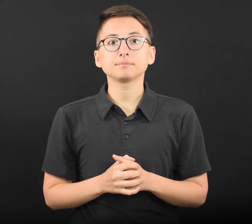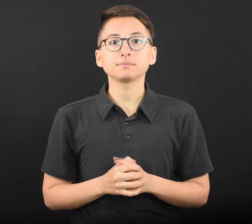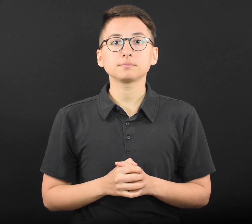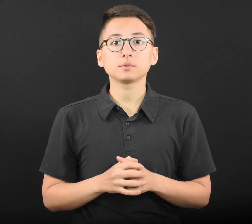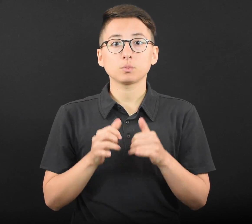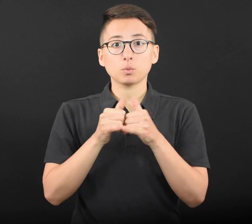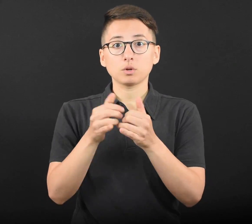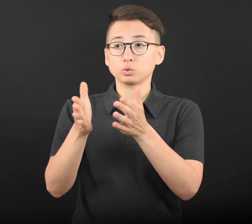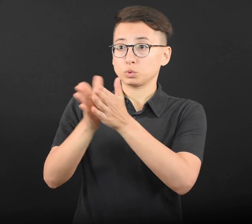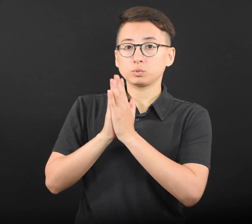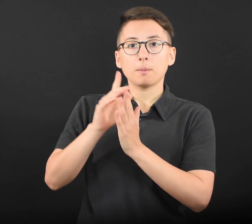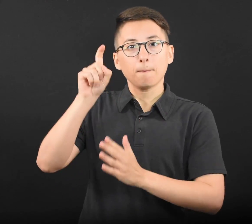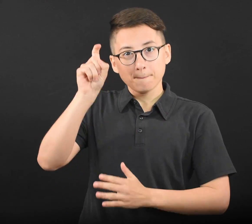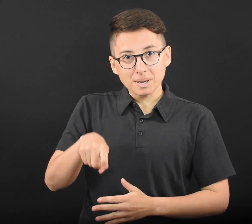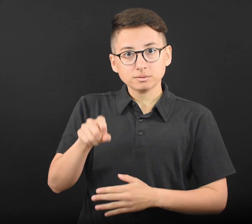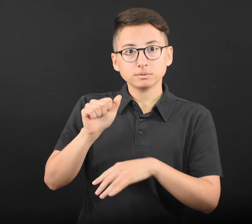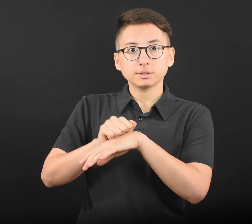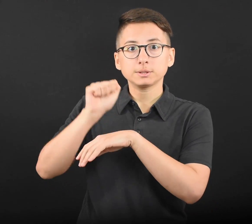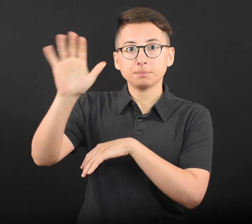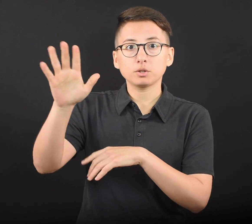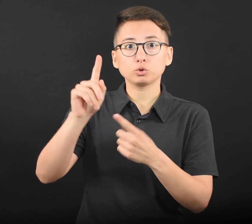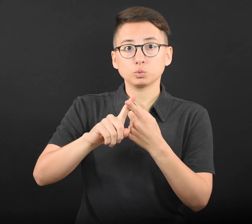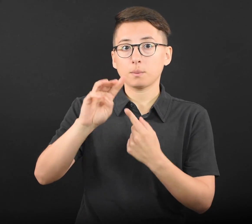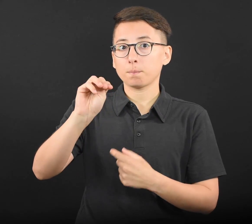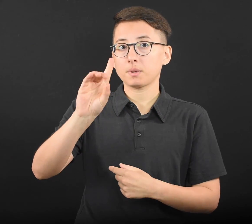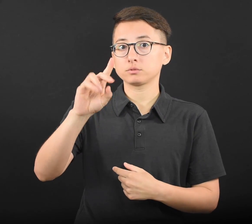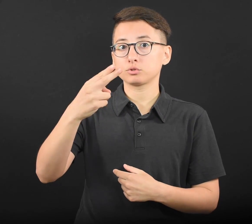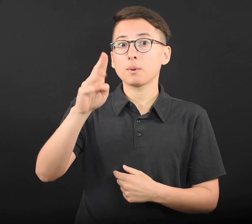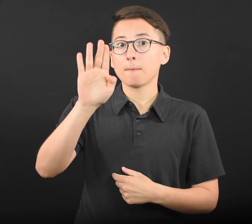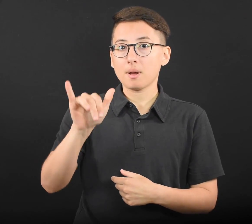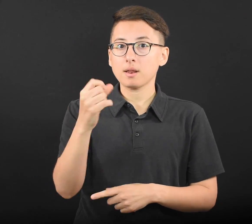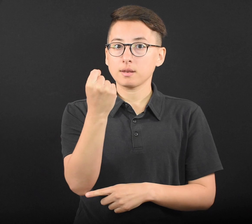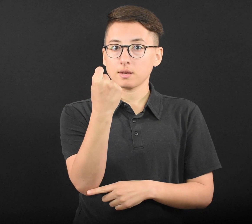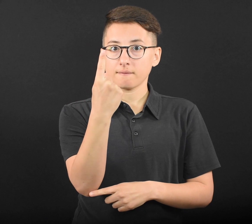Reward requests must be submitted to the Minnesota Department of Health by 11:59